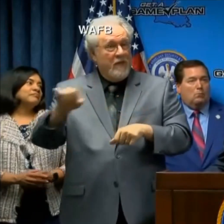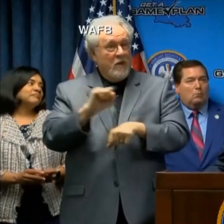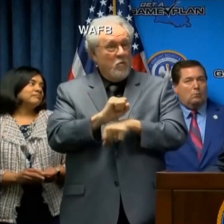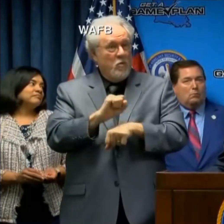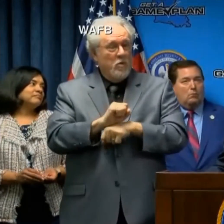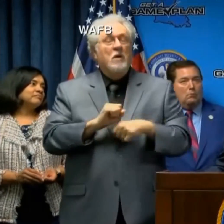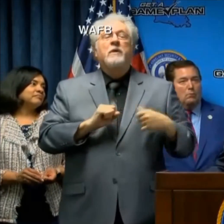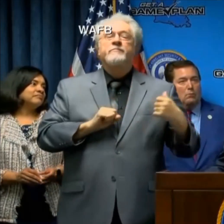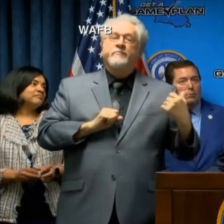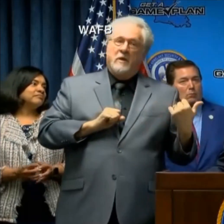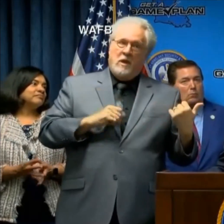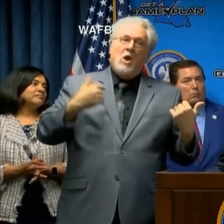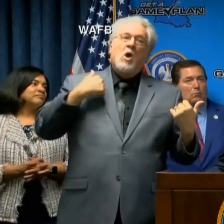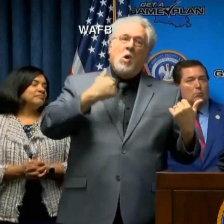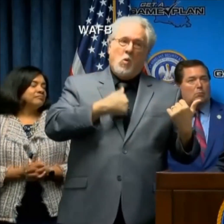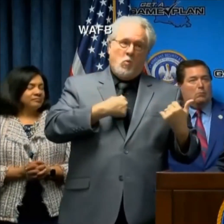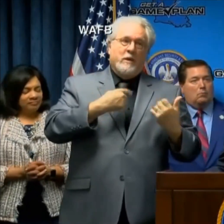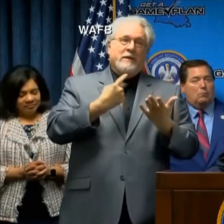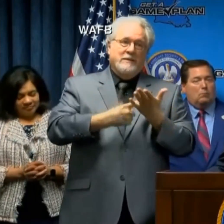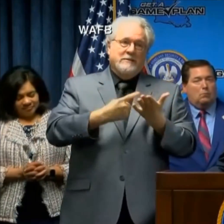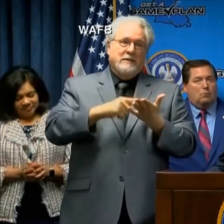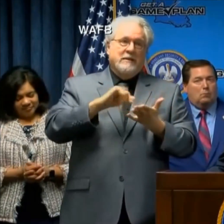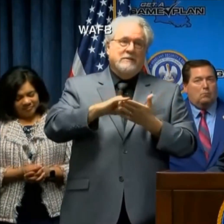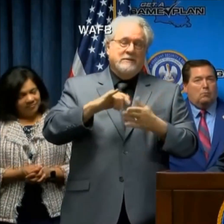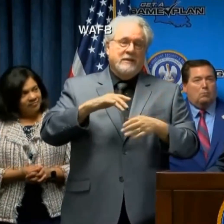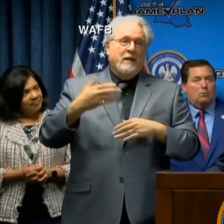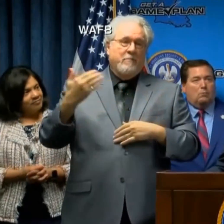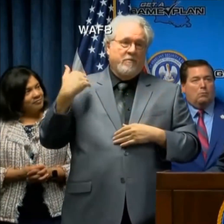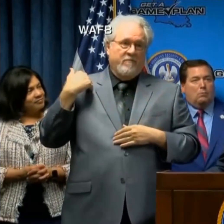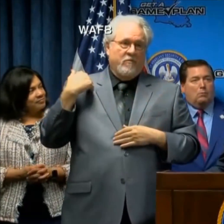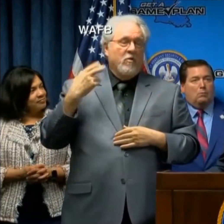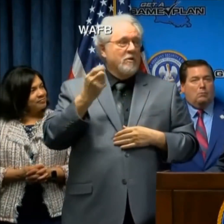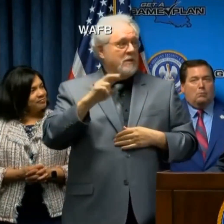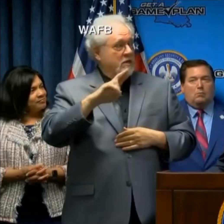conversation that we had earlier today and I'm glad dr. bu is here because he